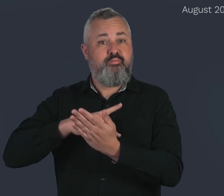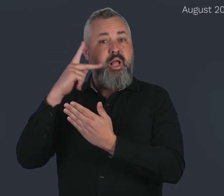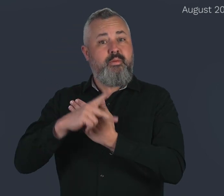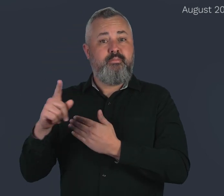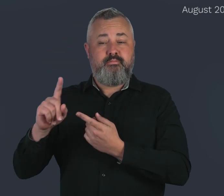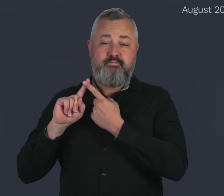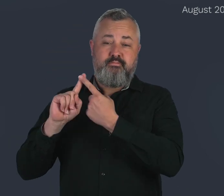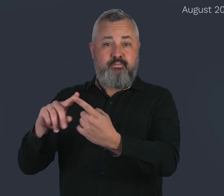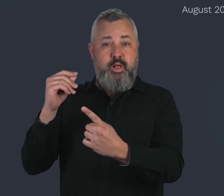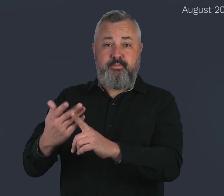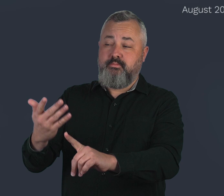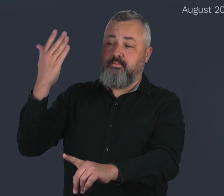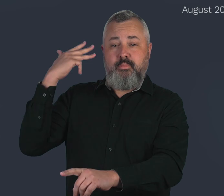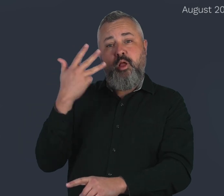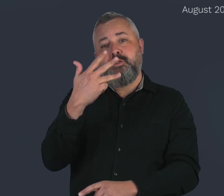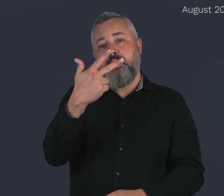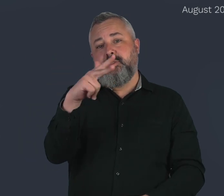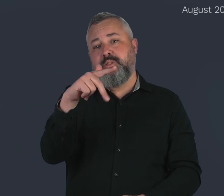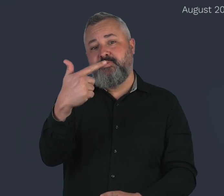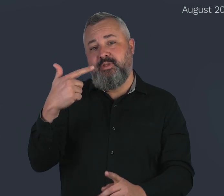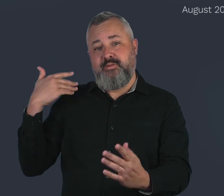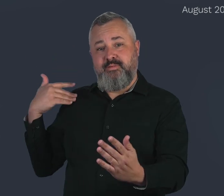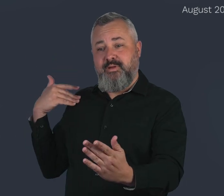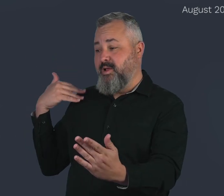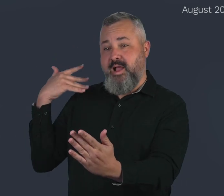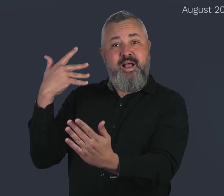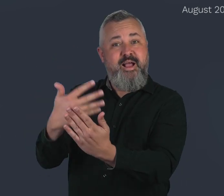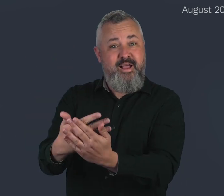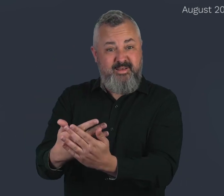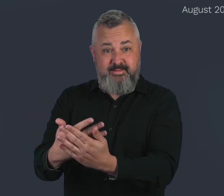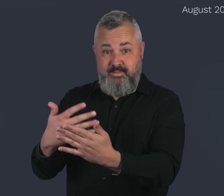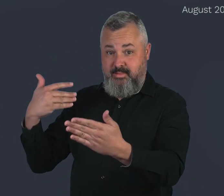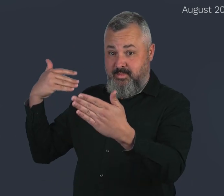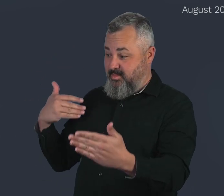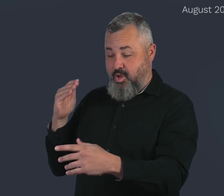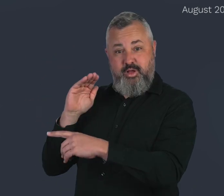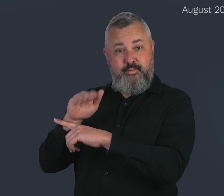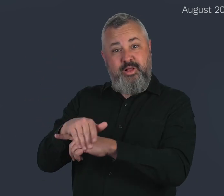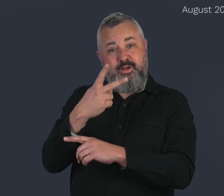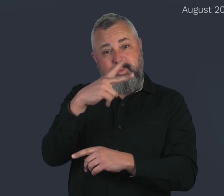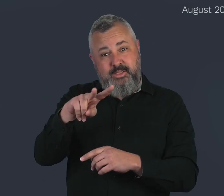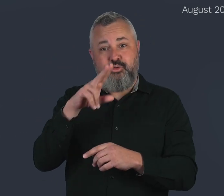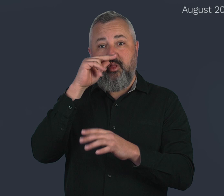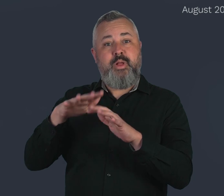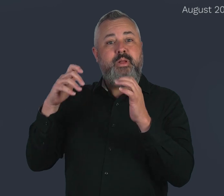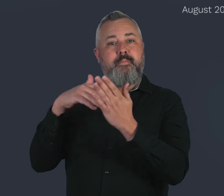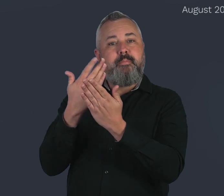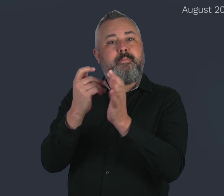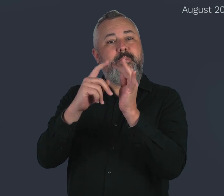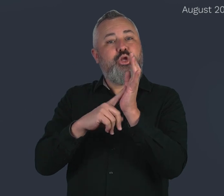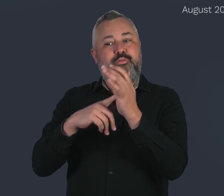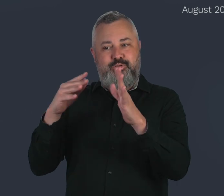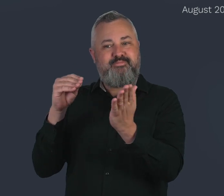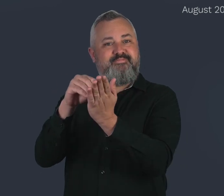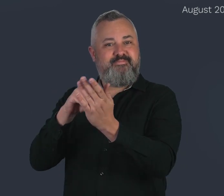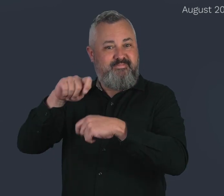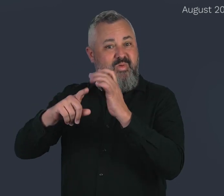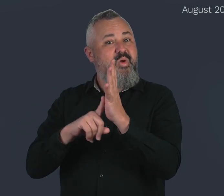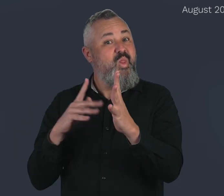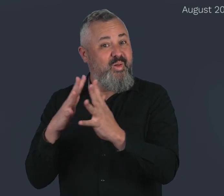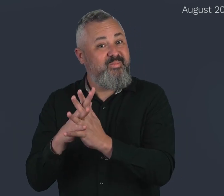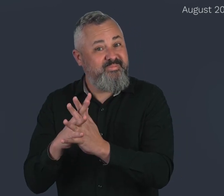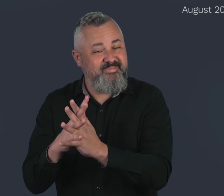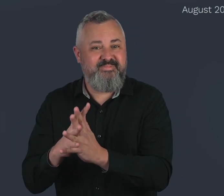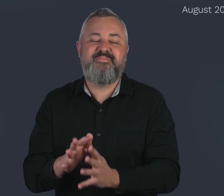The program has been running since 1987 and in that time more than 20 youth parliament bills have been passed into law.